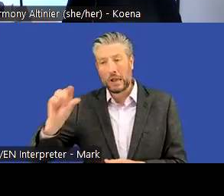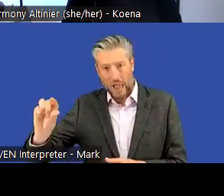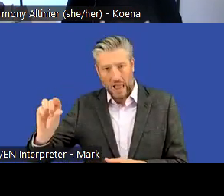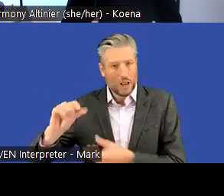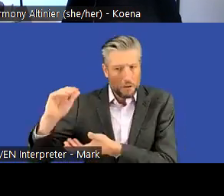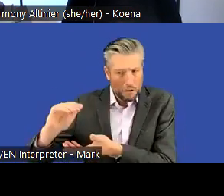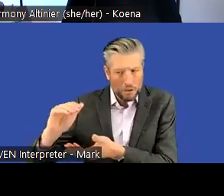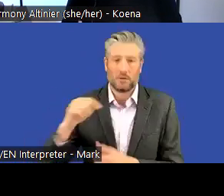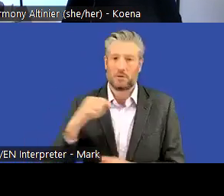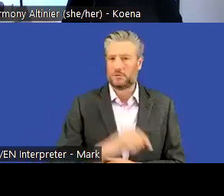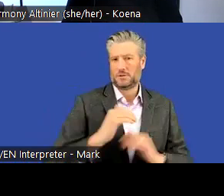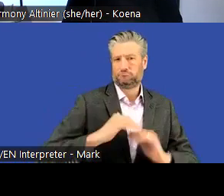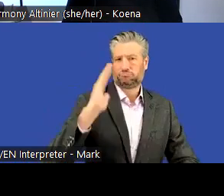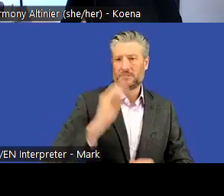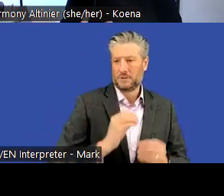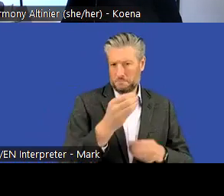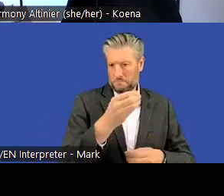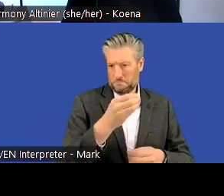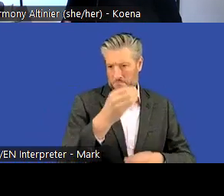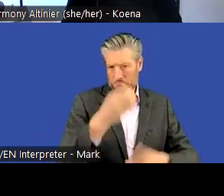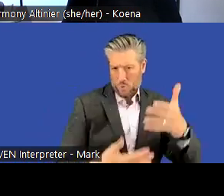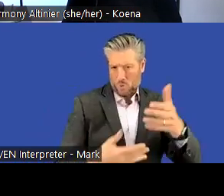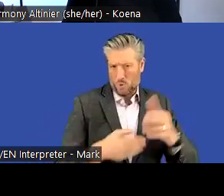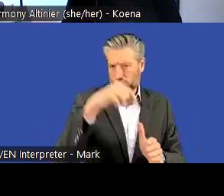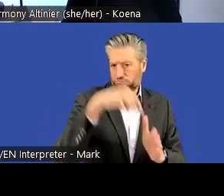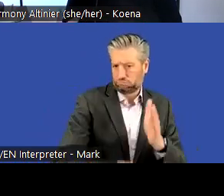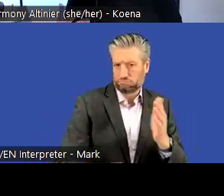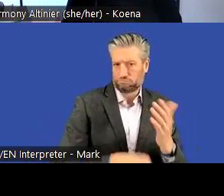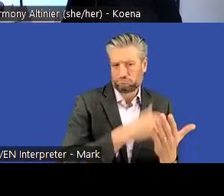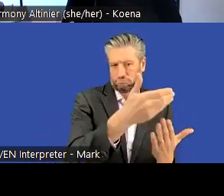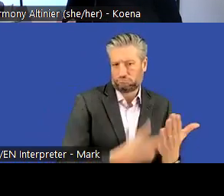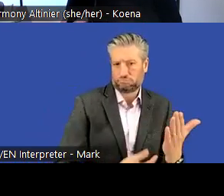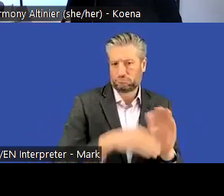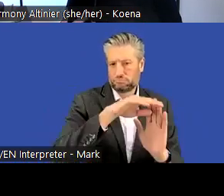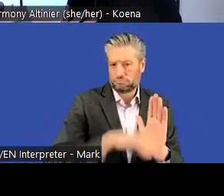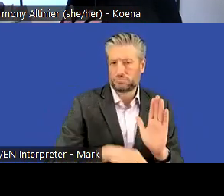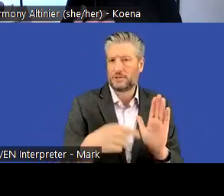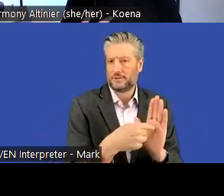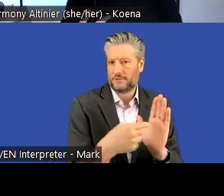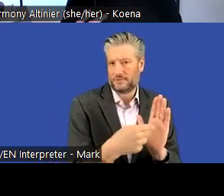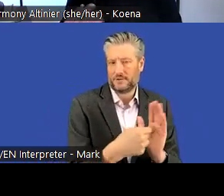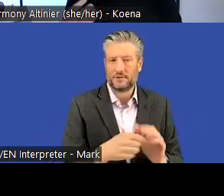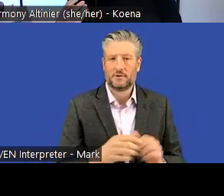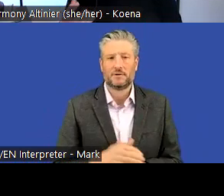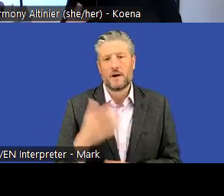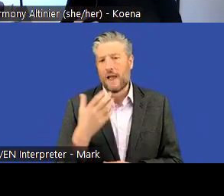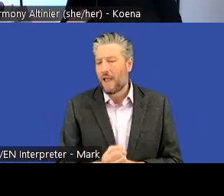When you have, for example, the success criteria 1.1.1, there's so many cases of exemption.